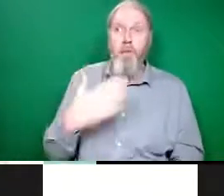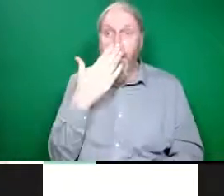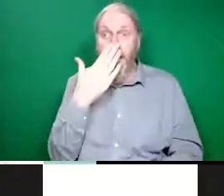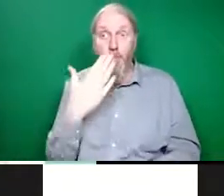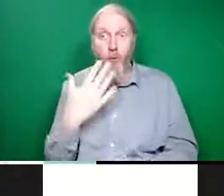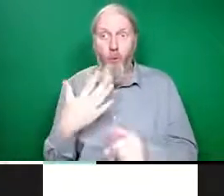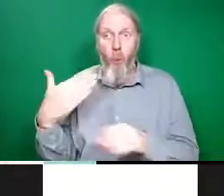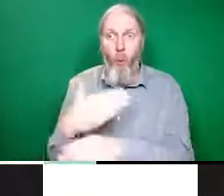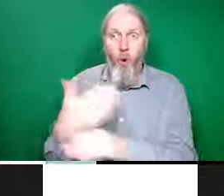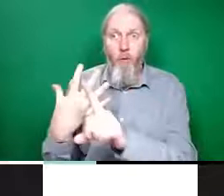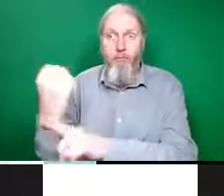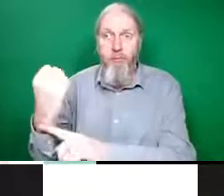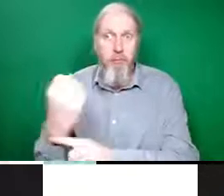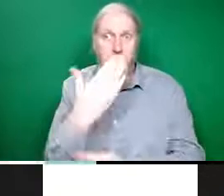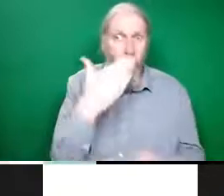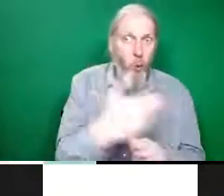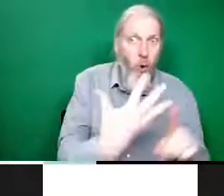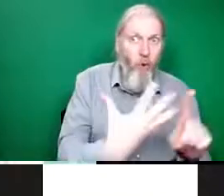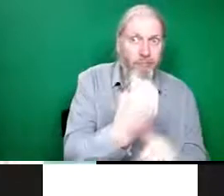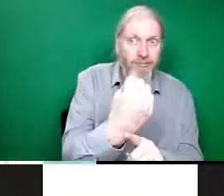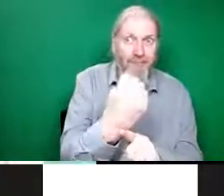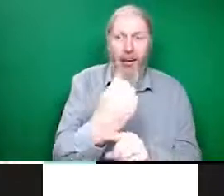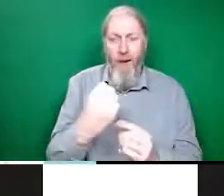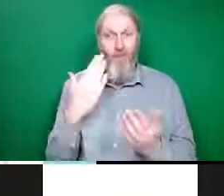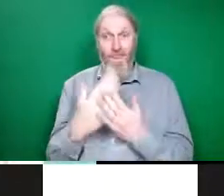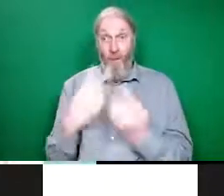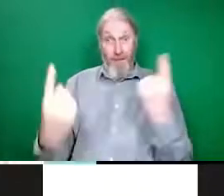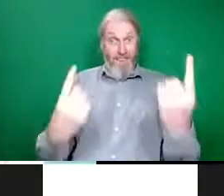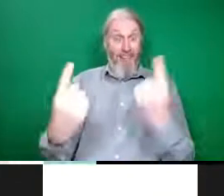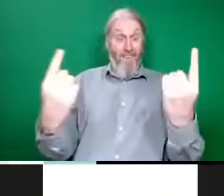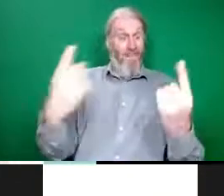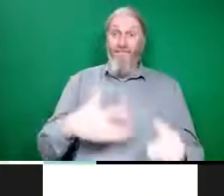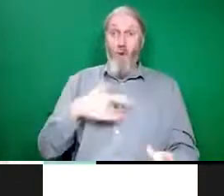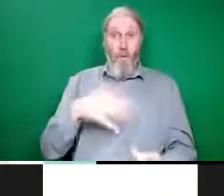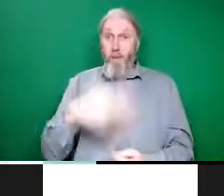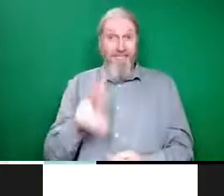they opened their own businesses in the borough. It was great!